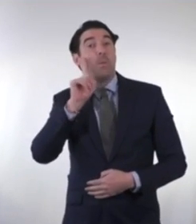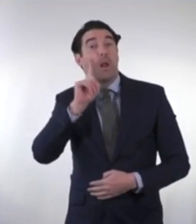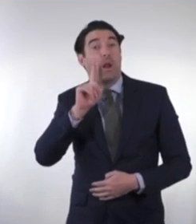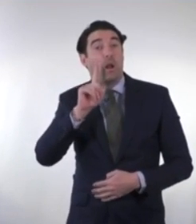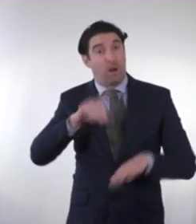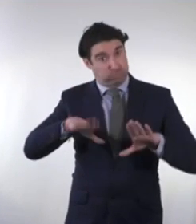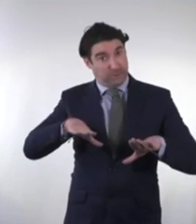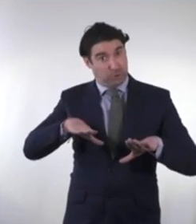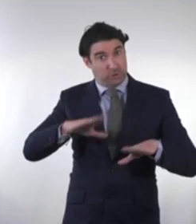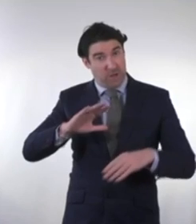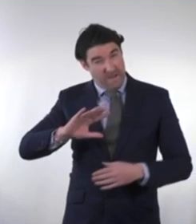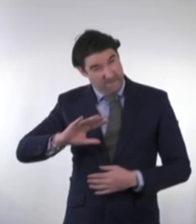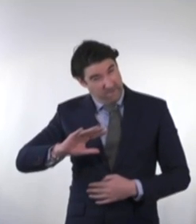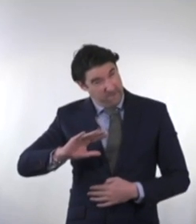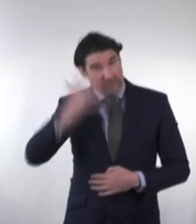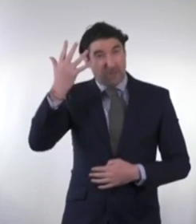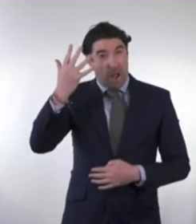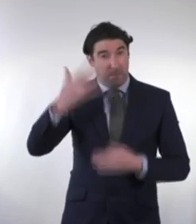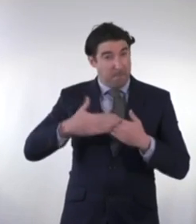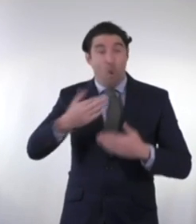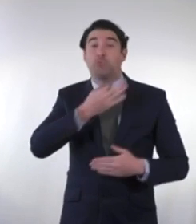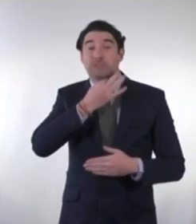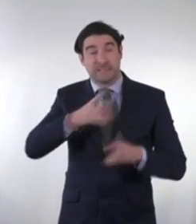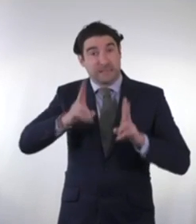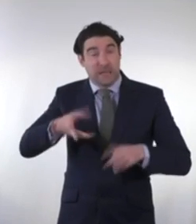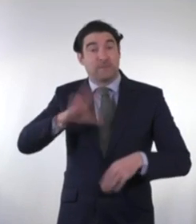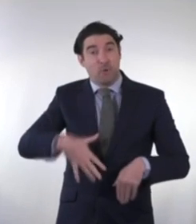is not left behind in the Government’s levelling-up agenda. Will the Prime